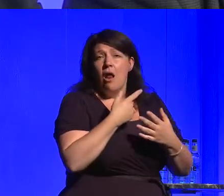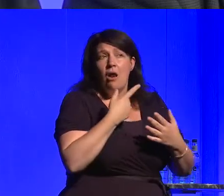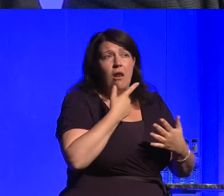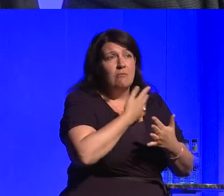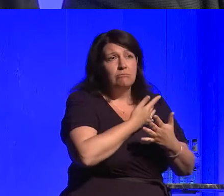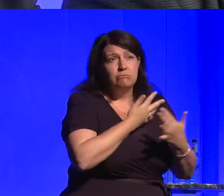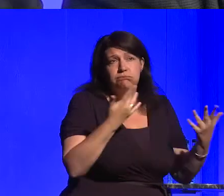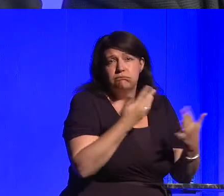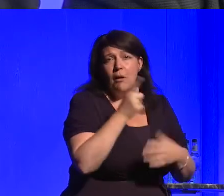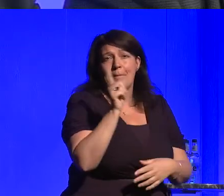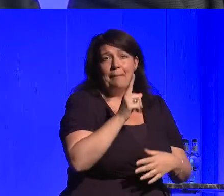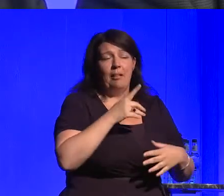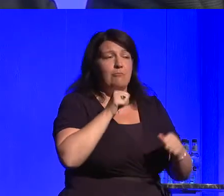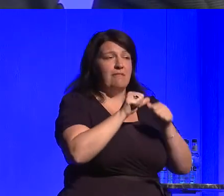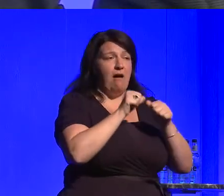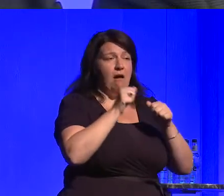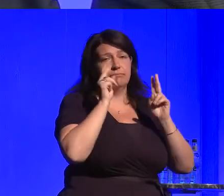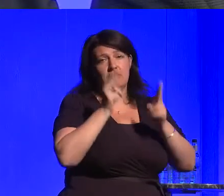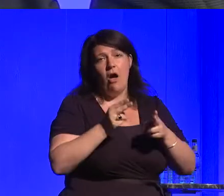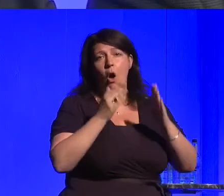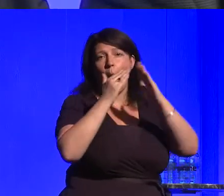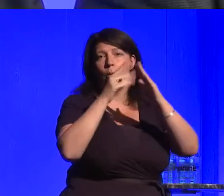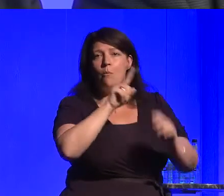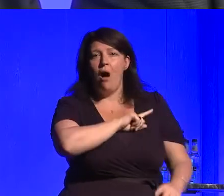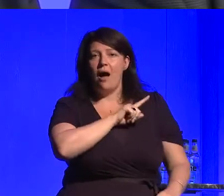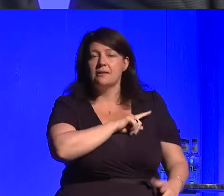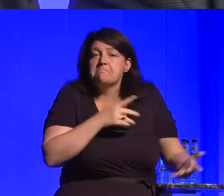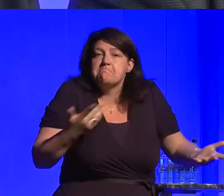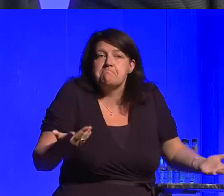Why is that?